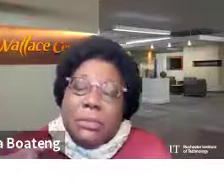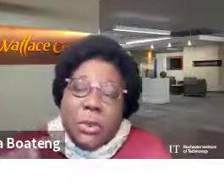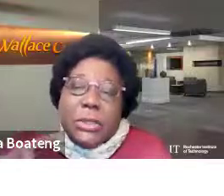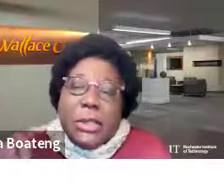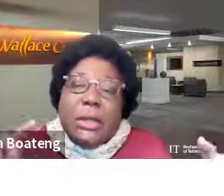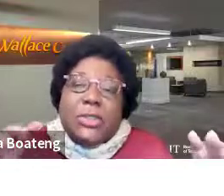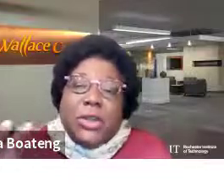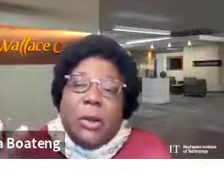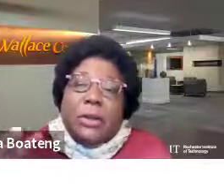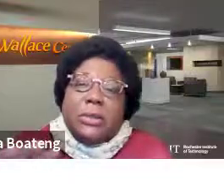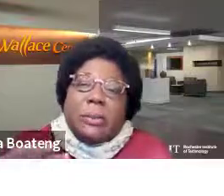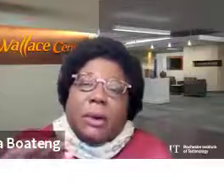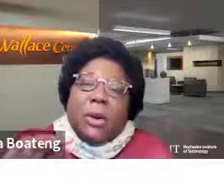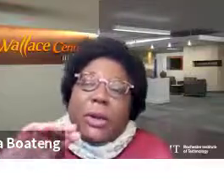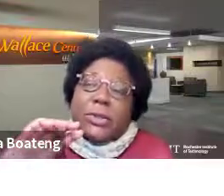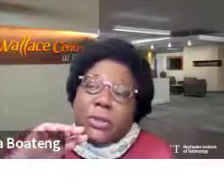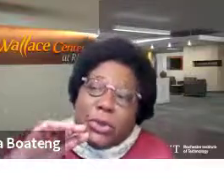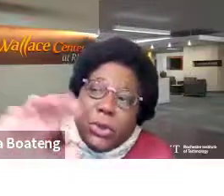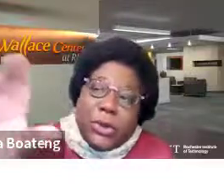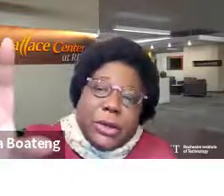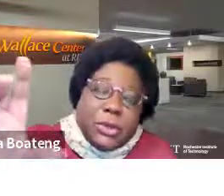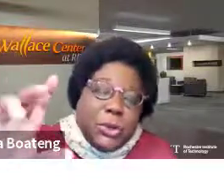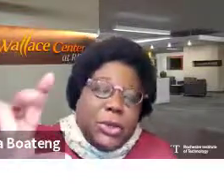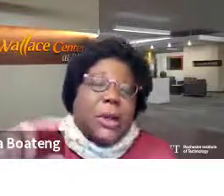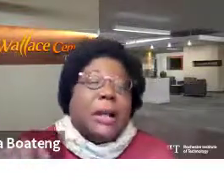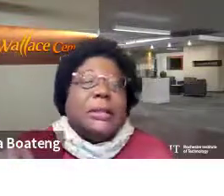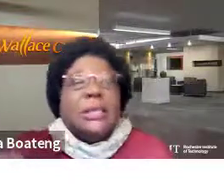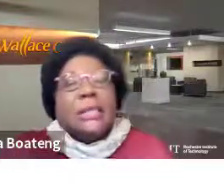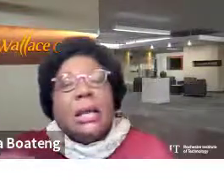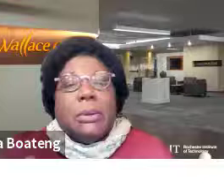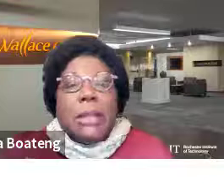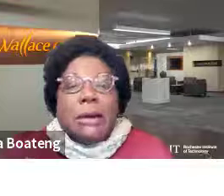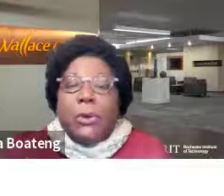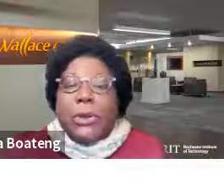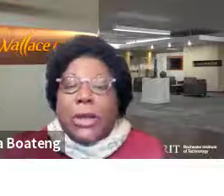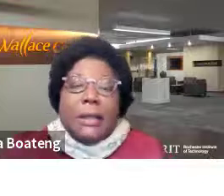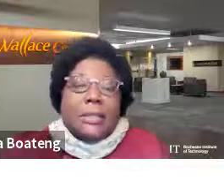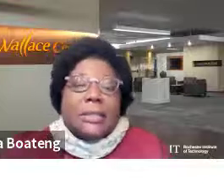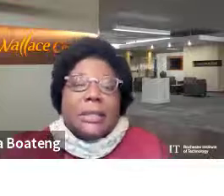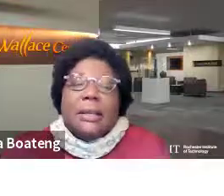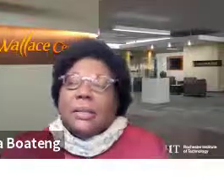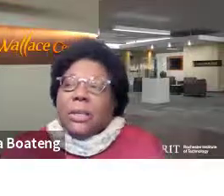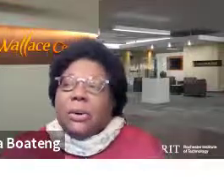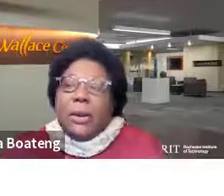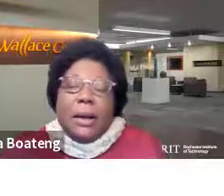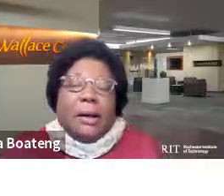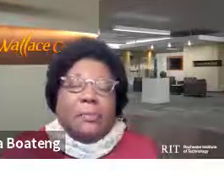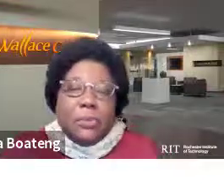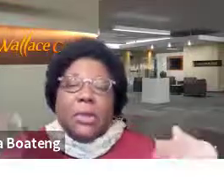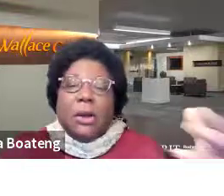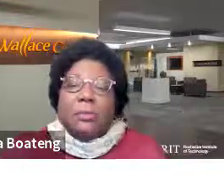Adwoa Boateng: There was a lot of journal articles about going to your two year colleges, but not for your colleges so you know I gave